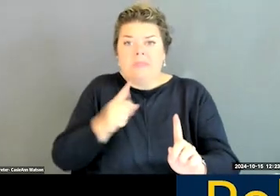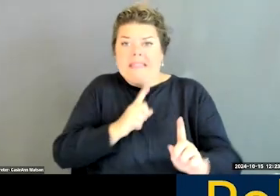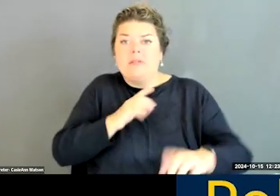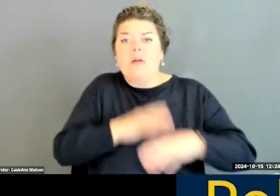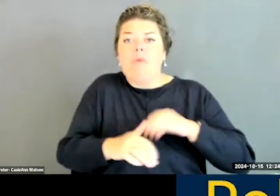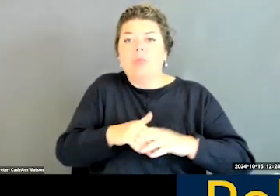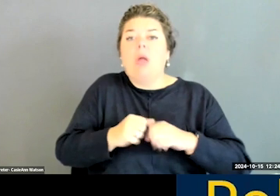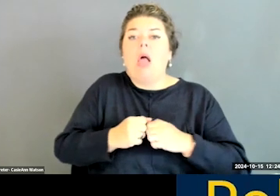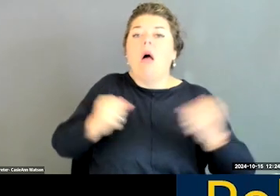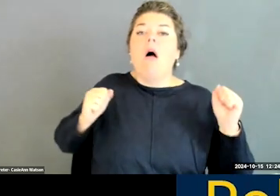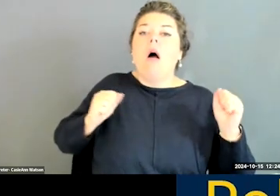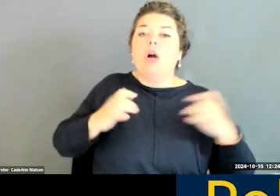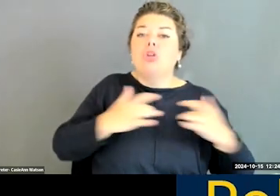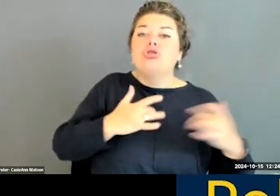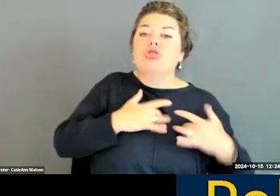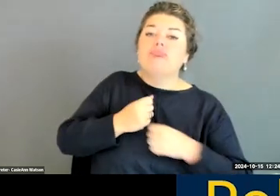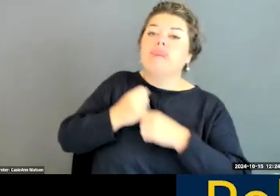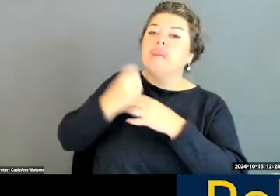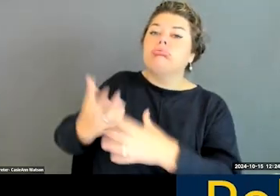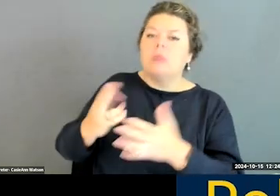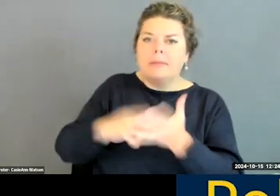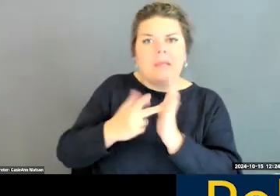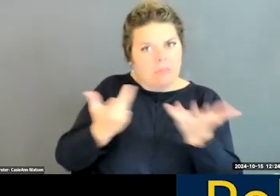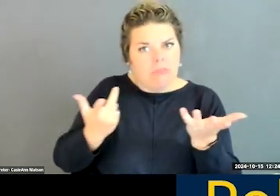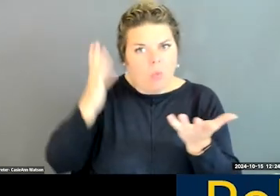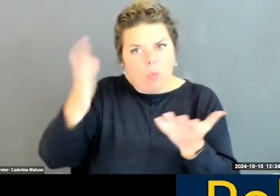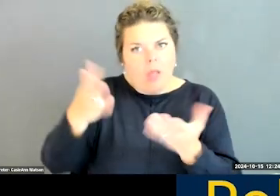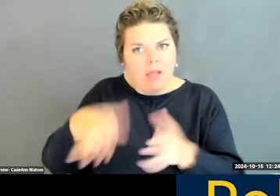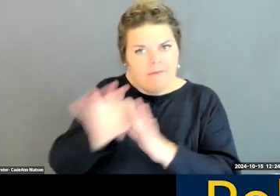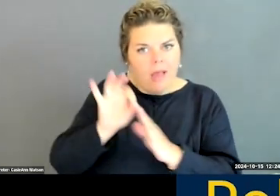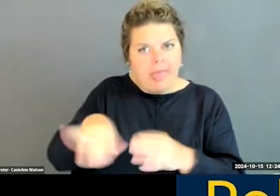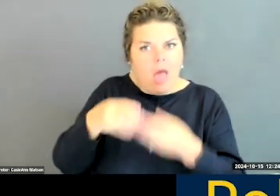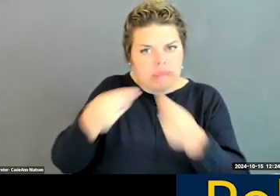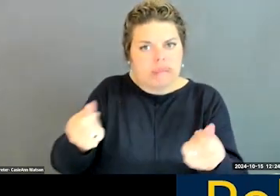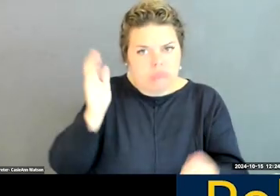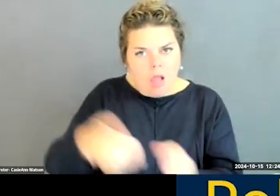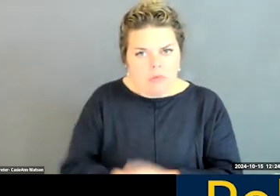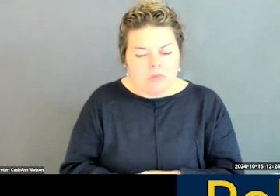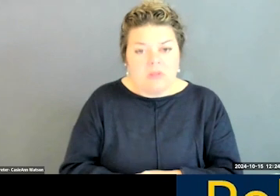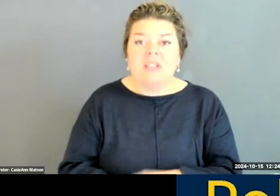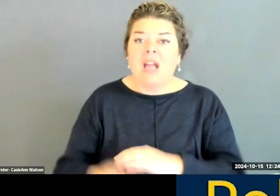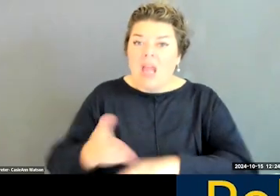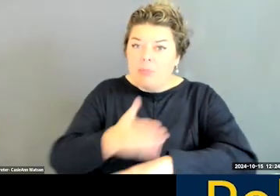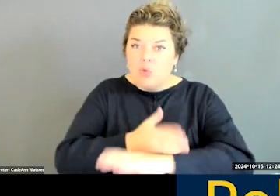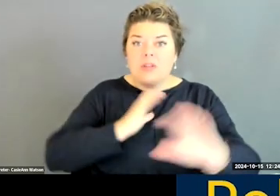"they're more likely to find resolution." Excellent. "Improves communication overall,